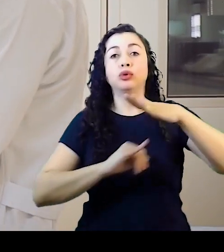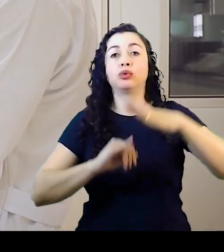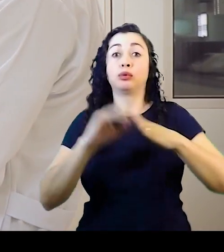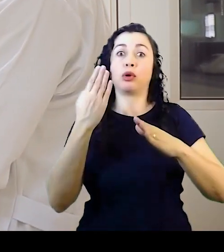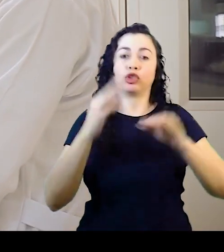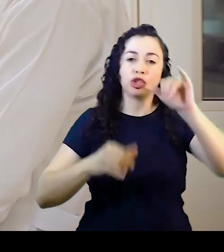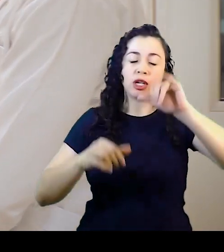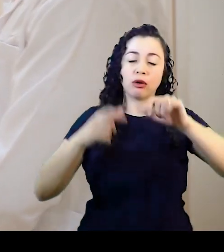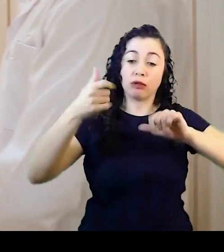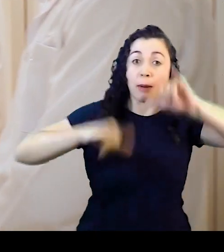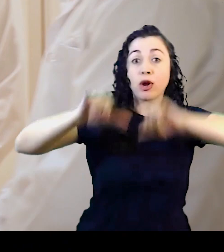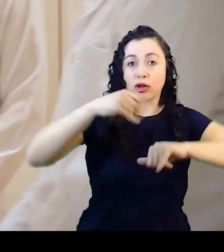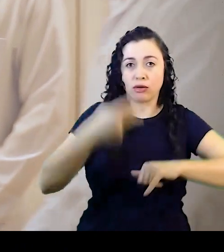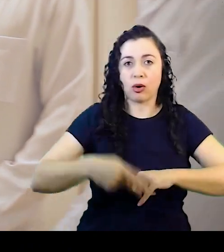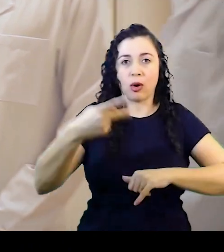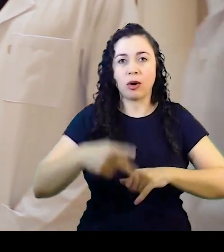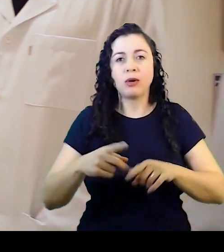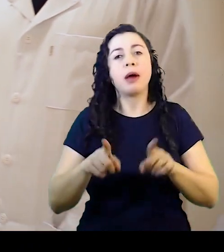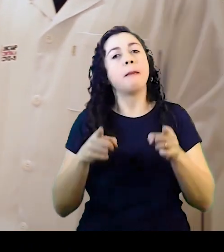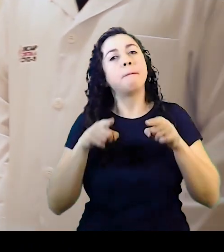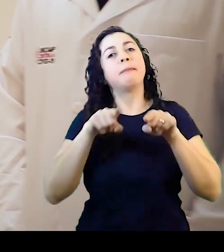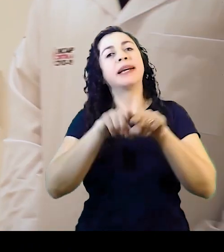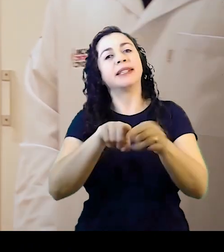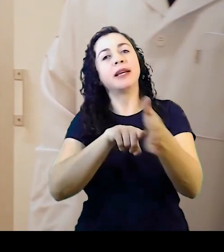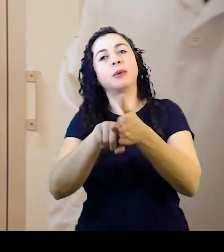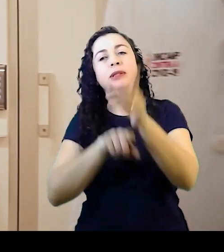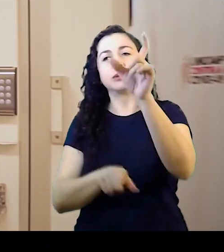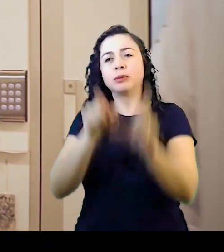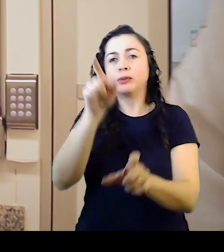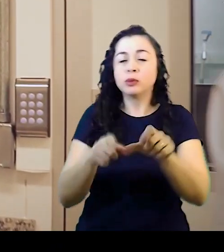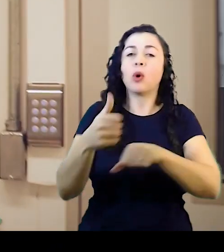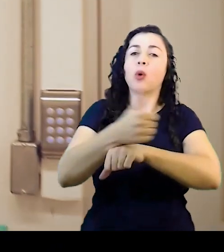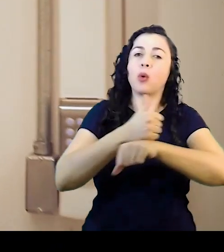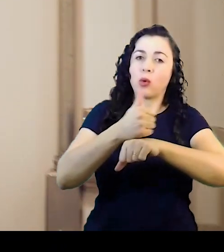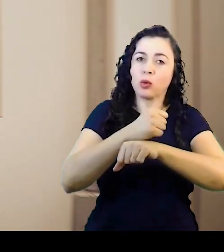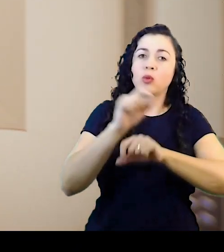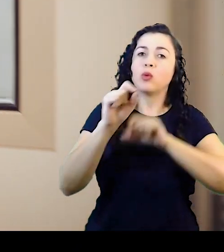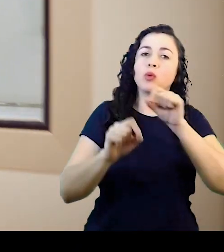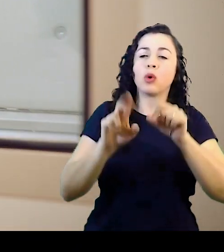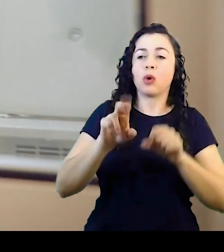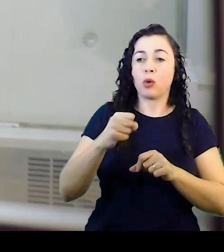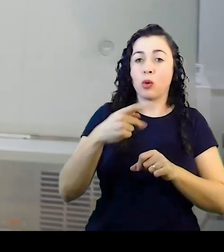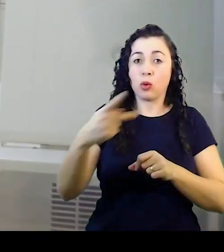in collaboration with researchers from USP in Ribeirão Preto,